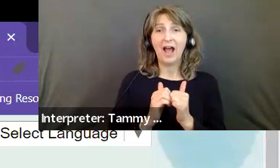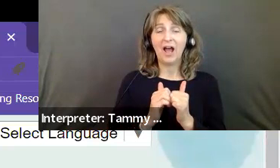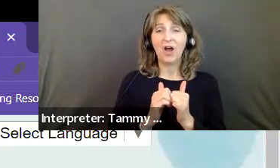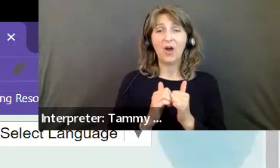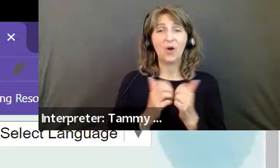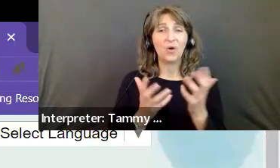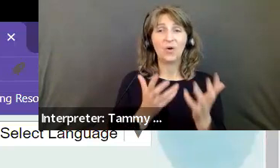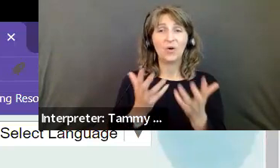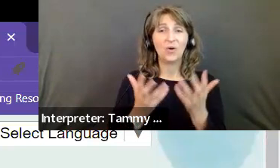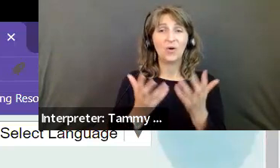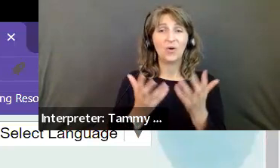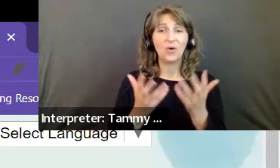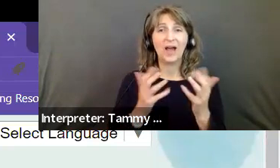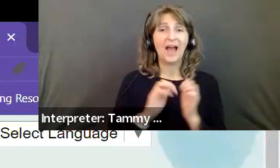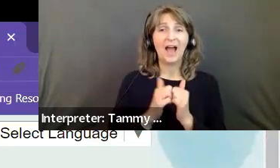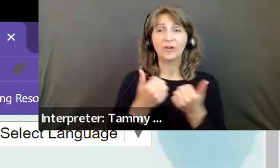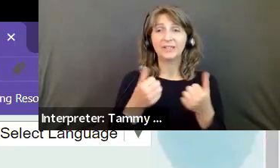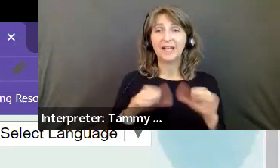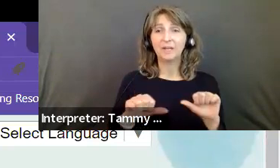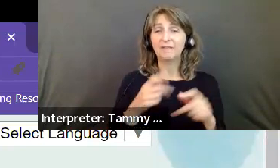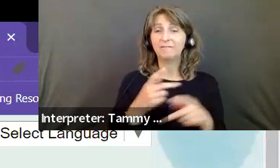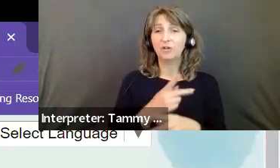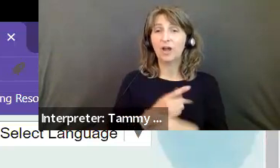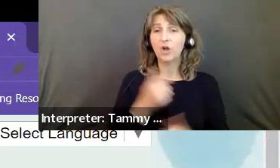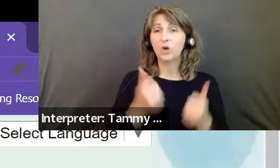You know, to go through and figure out what's right and where to access it. After the presentation.